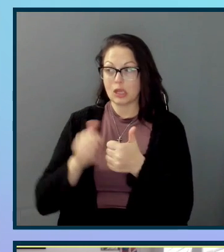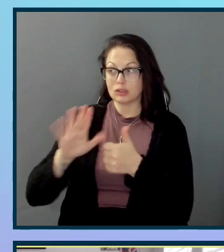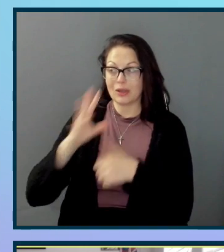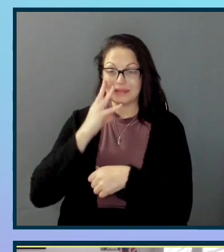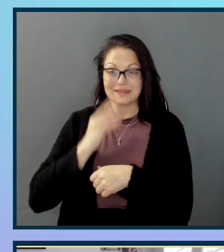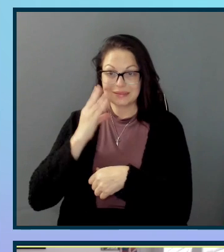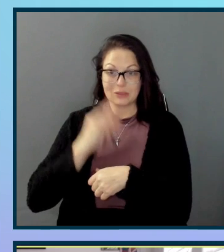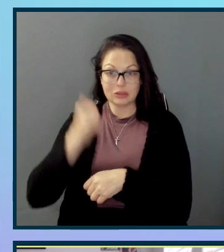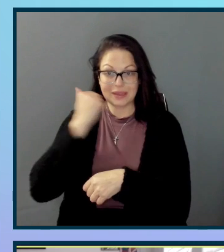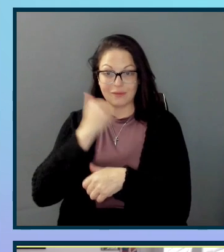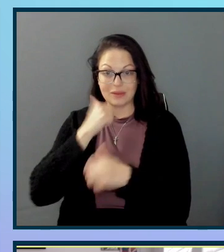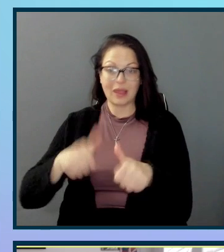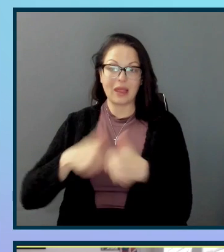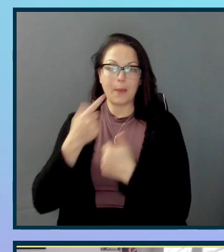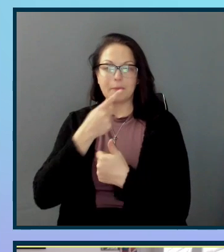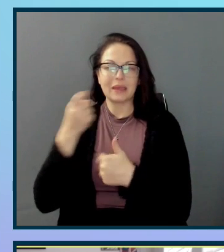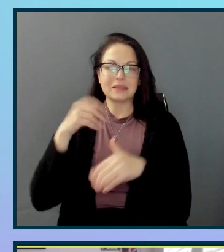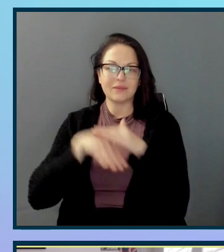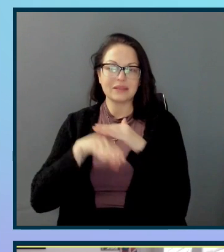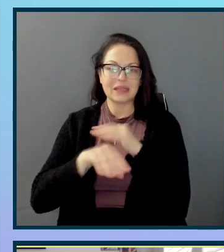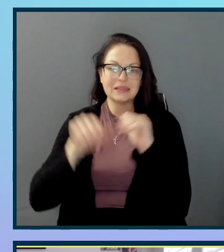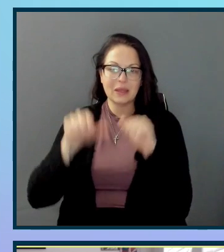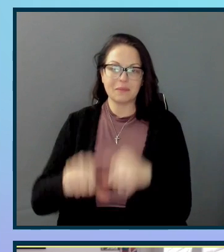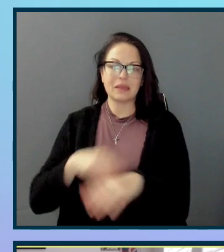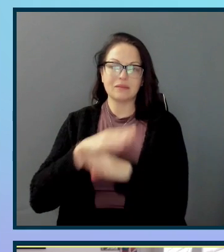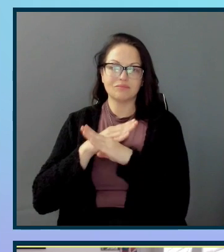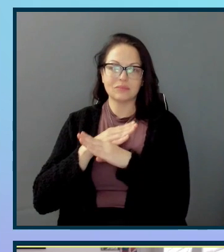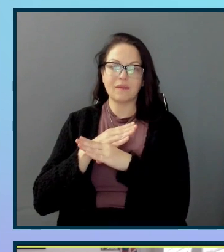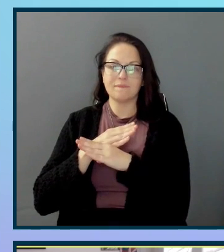are because of accessibility barriers for things that are not built in a way